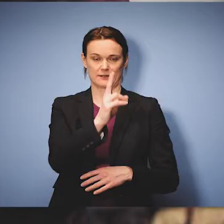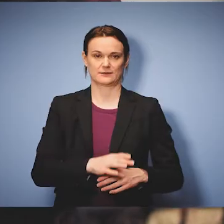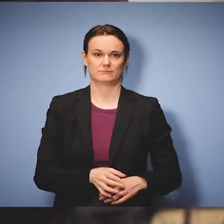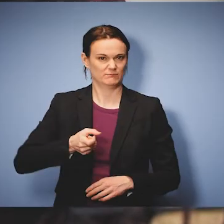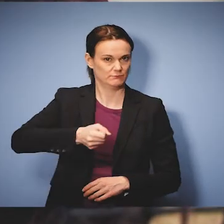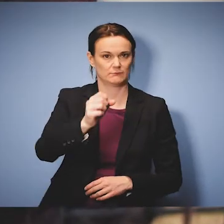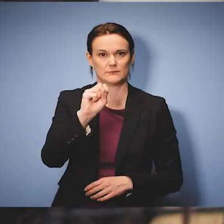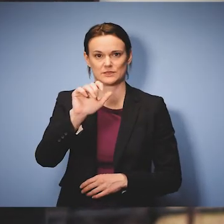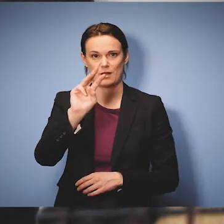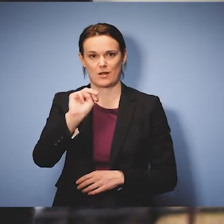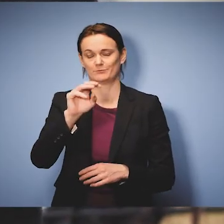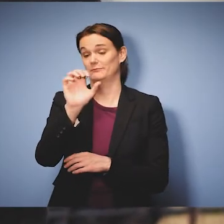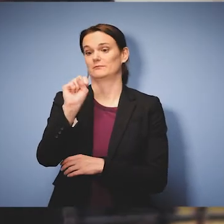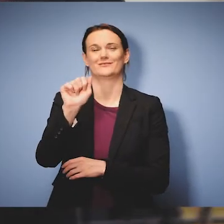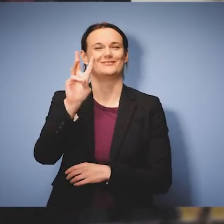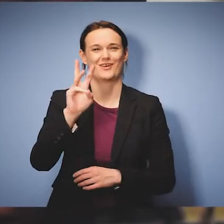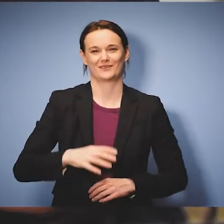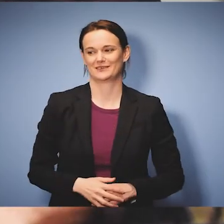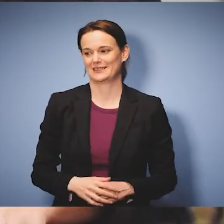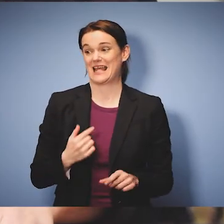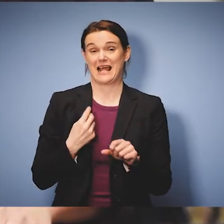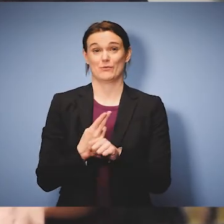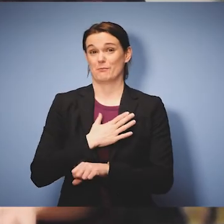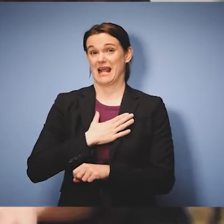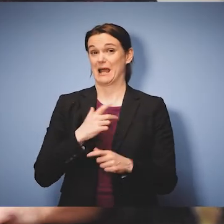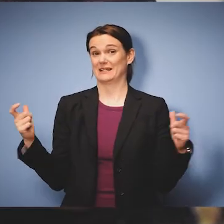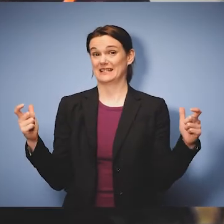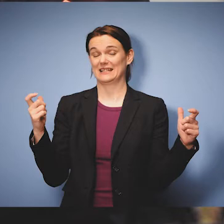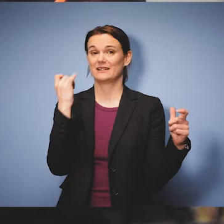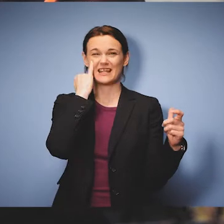So I'm gonna be using a mitre saw today, but if you are not and you're choosing to do it with a hand saw